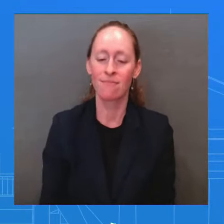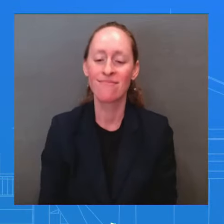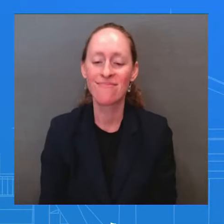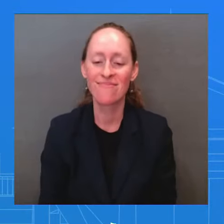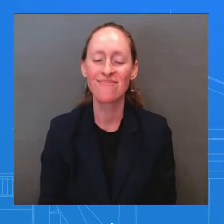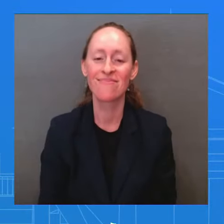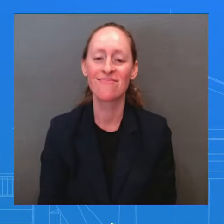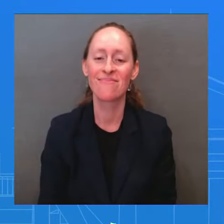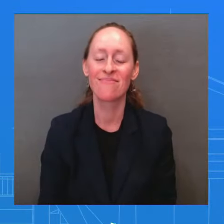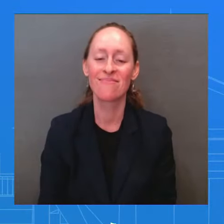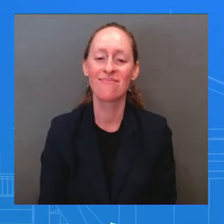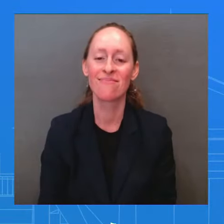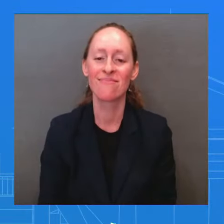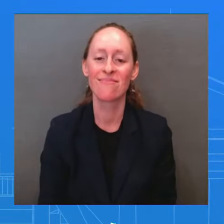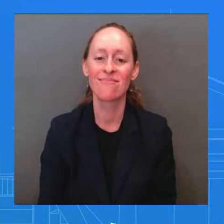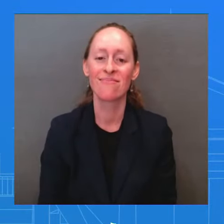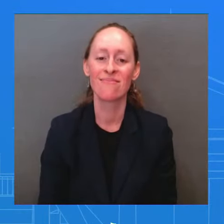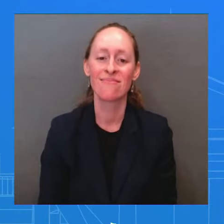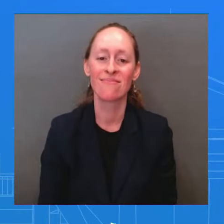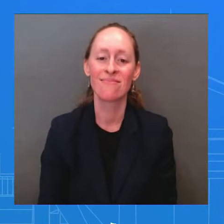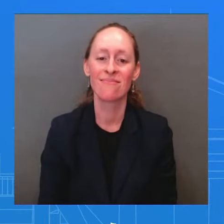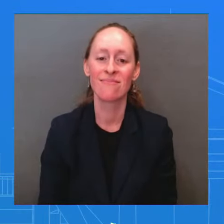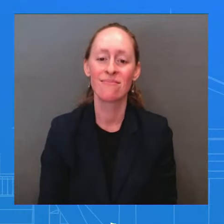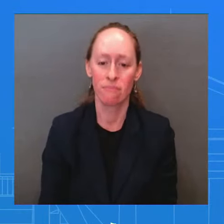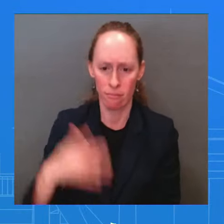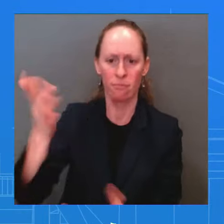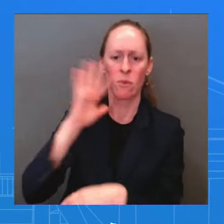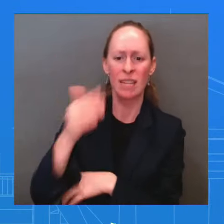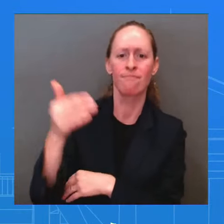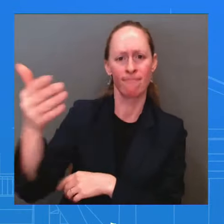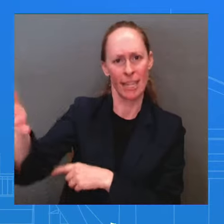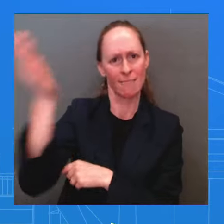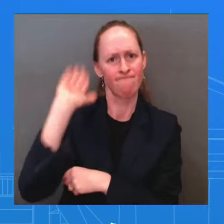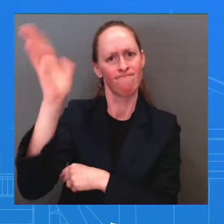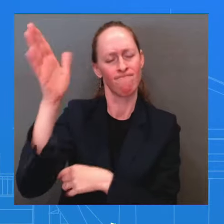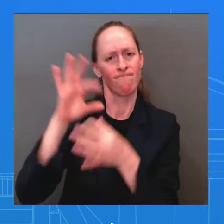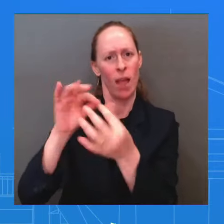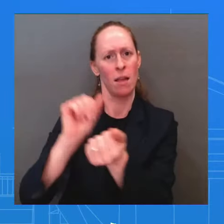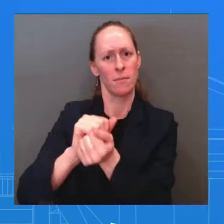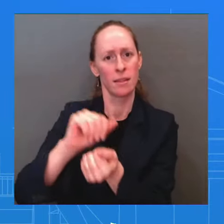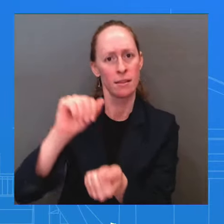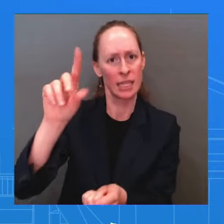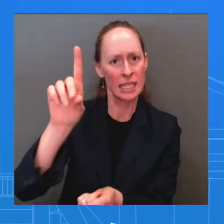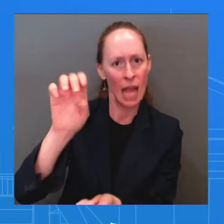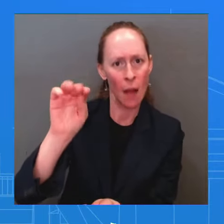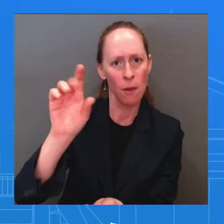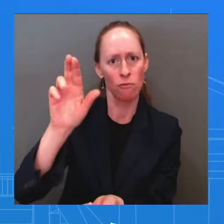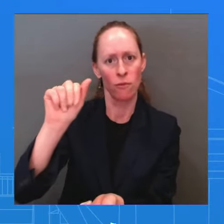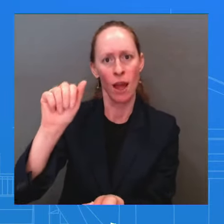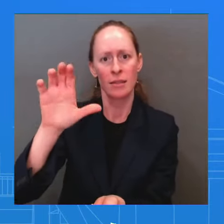a democracy speech in the next couple of weeks. What can you tell us about that? What's the message he hopes to deliver? And why now?